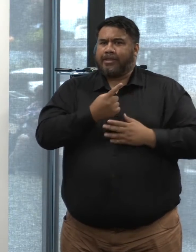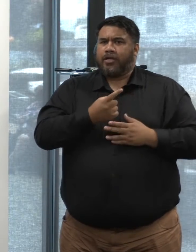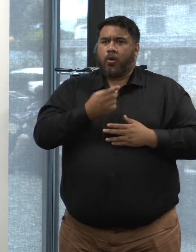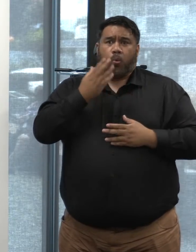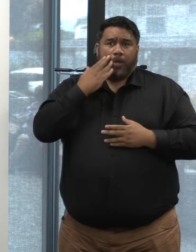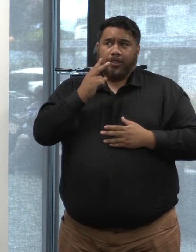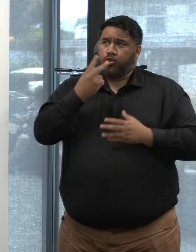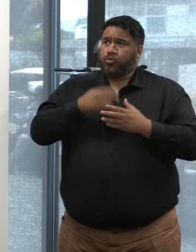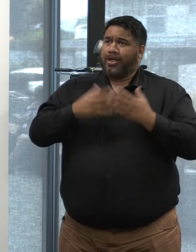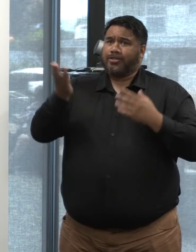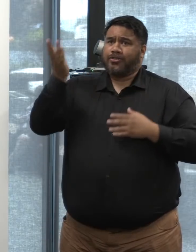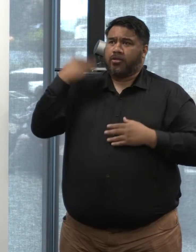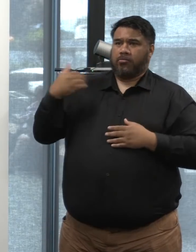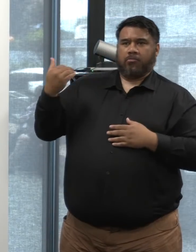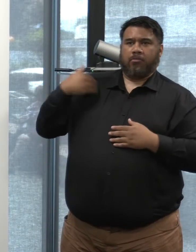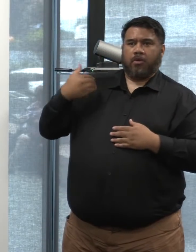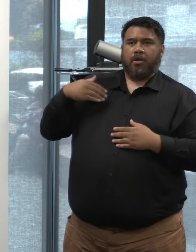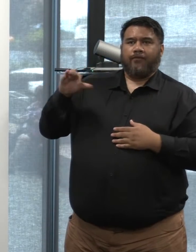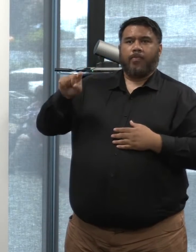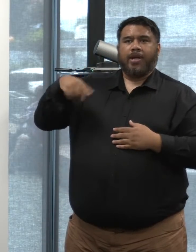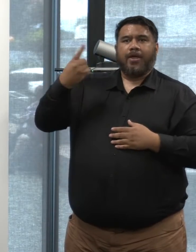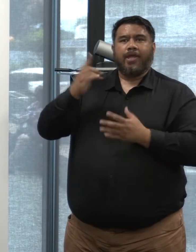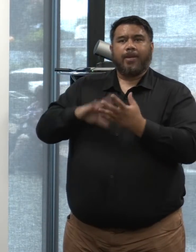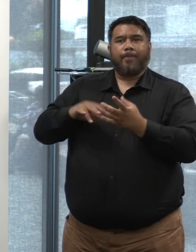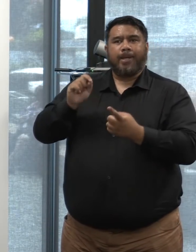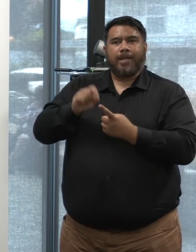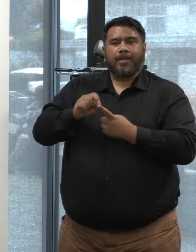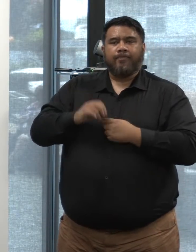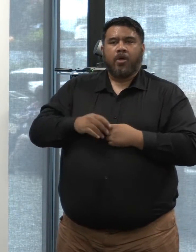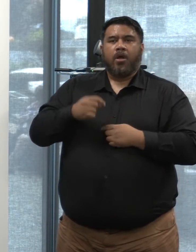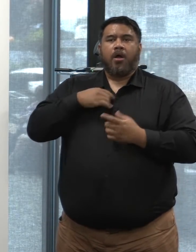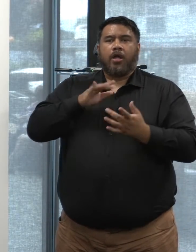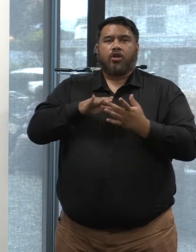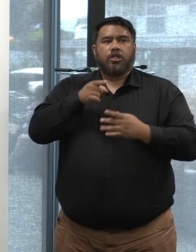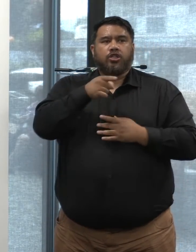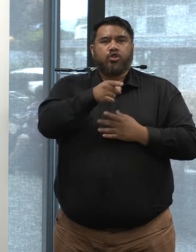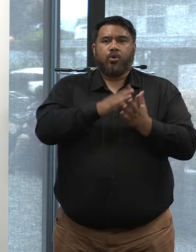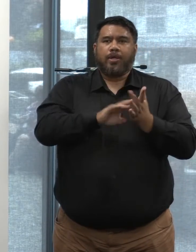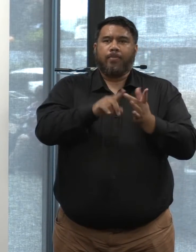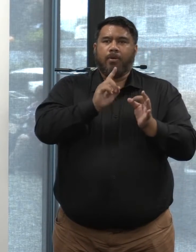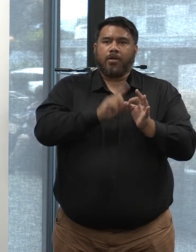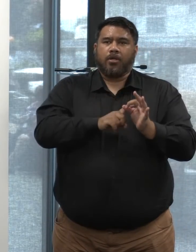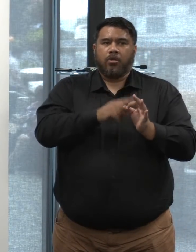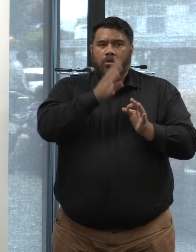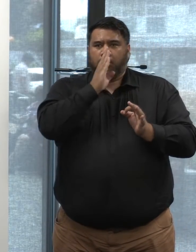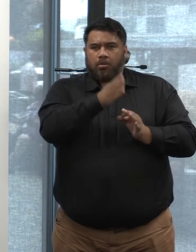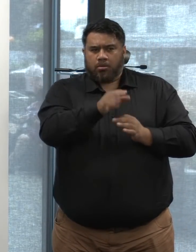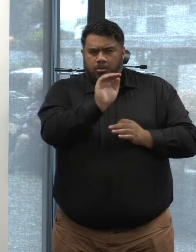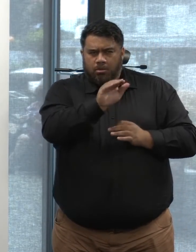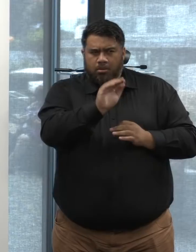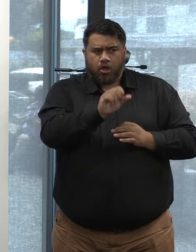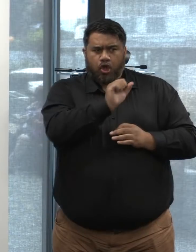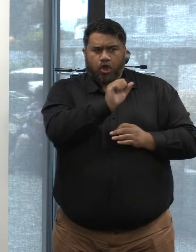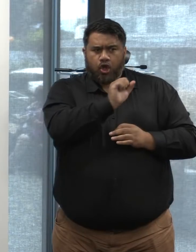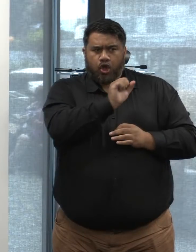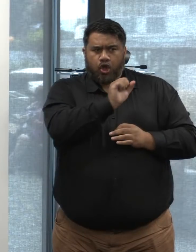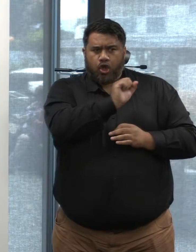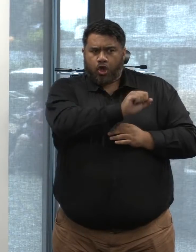while she is considering her legal options. I will say this case was